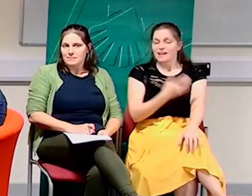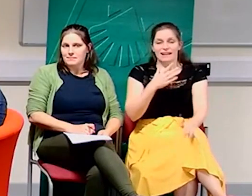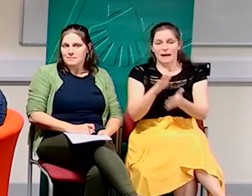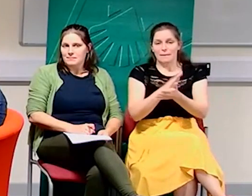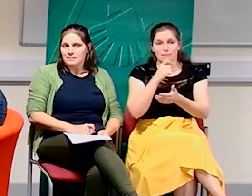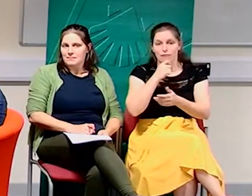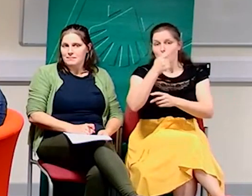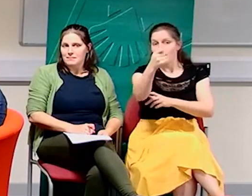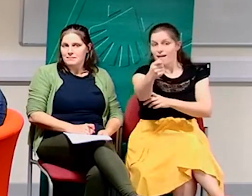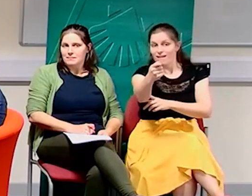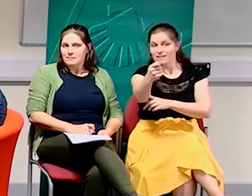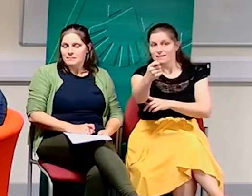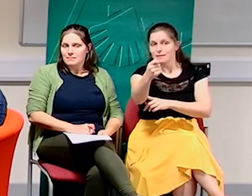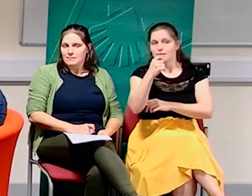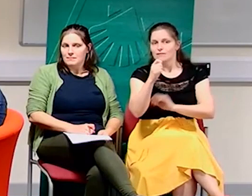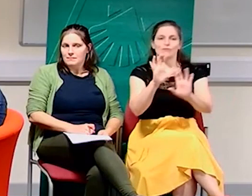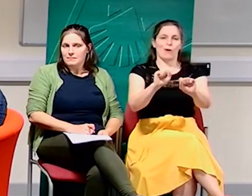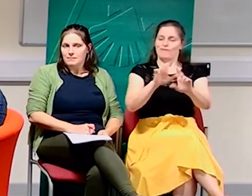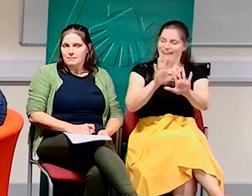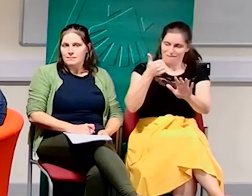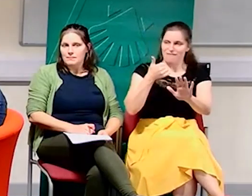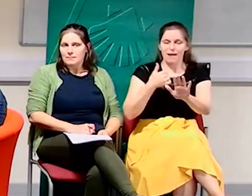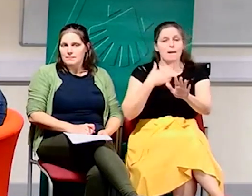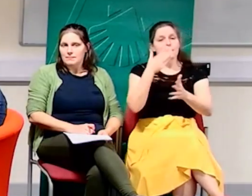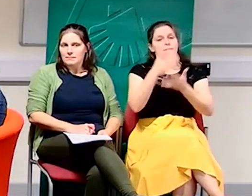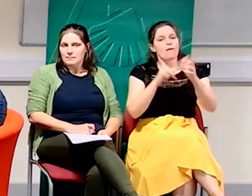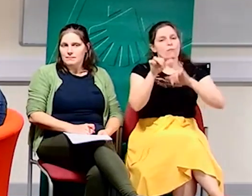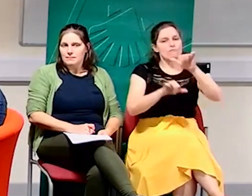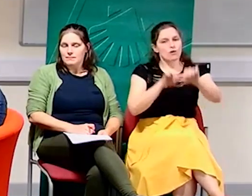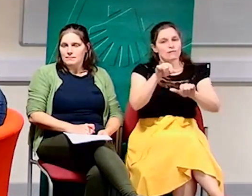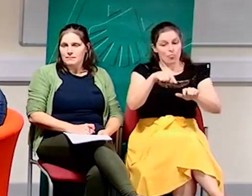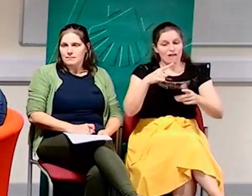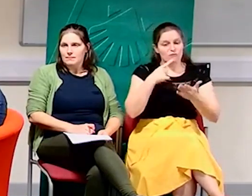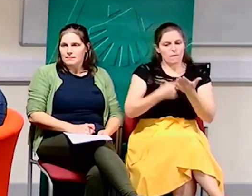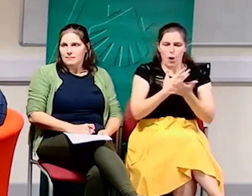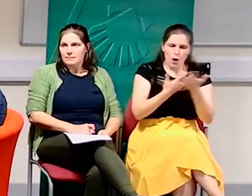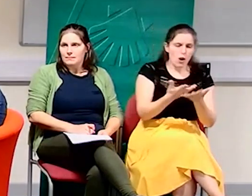but part of that and part of the process of doing that was a lot of listening and it was listening